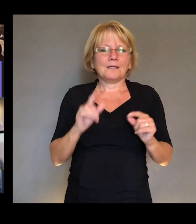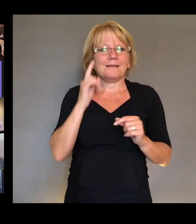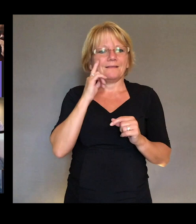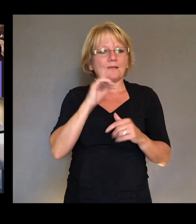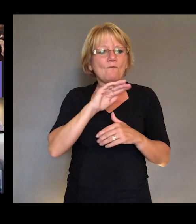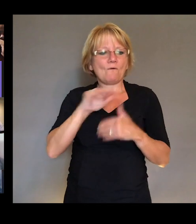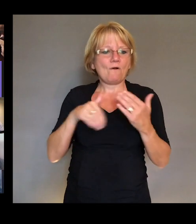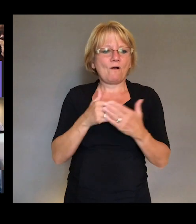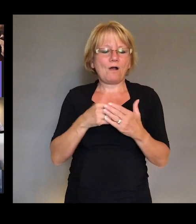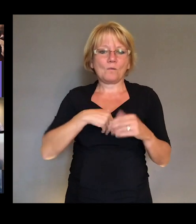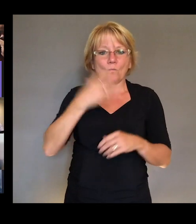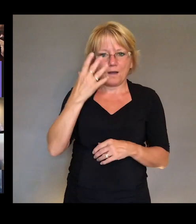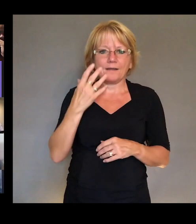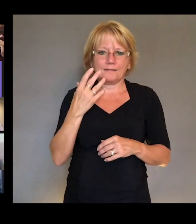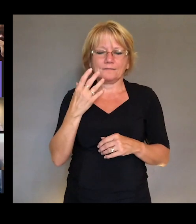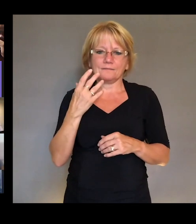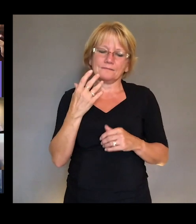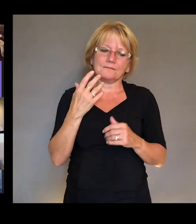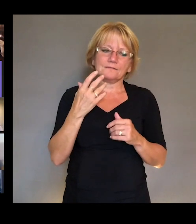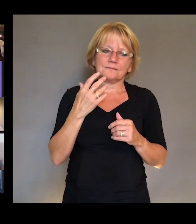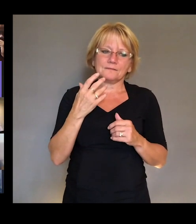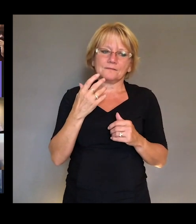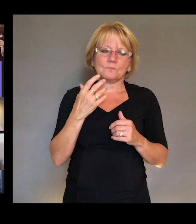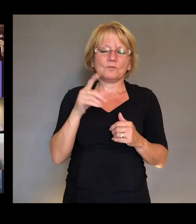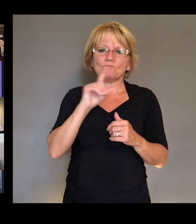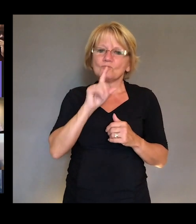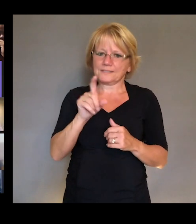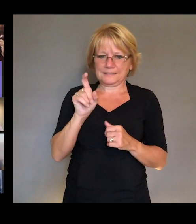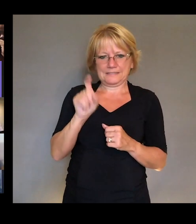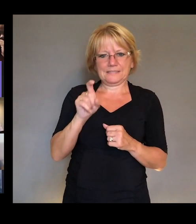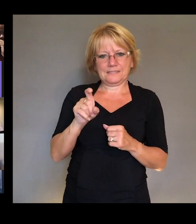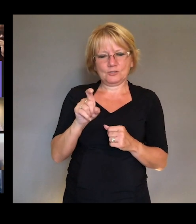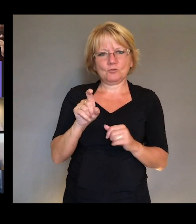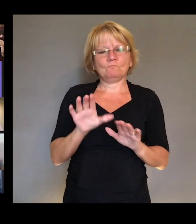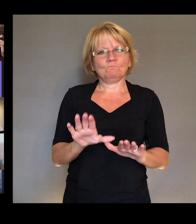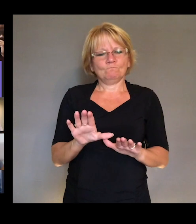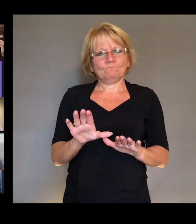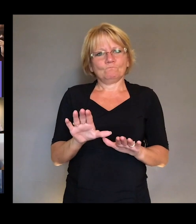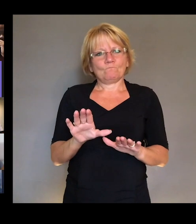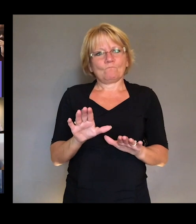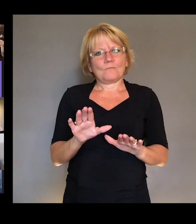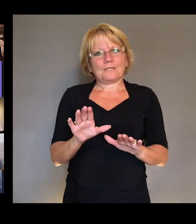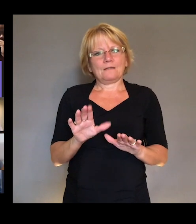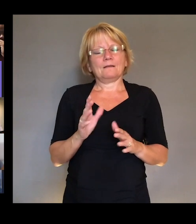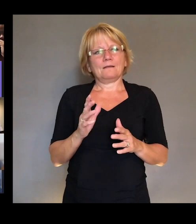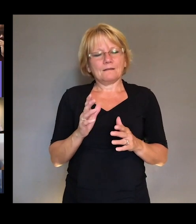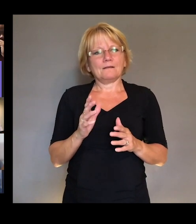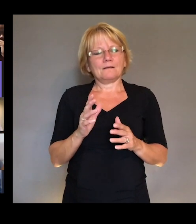but I think we all, all of us who are white, especially on majority white faculty and staff, we really need to take a hard look at the labor